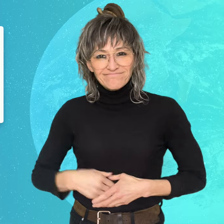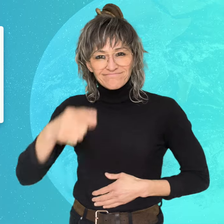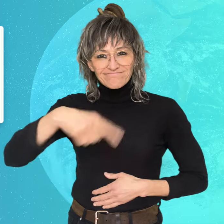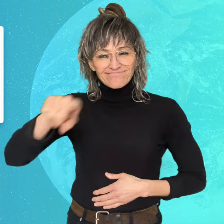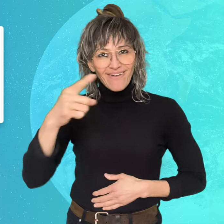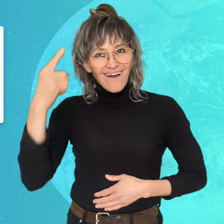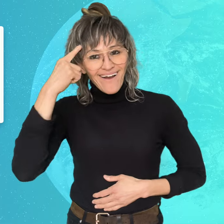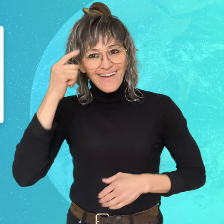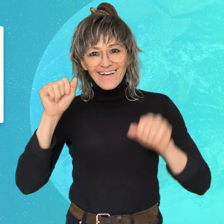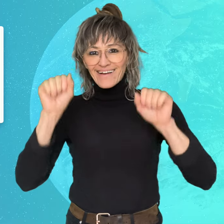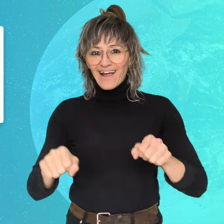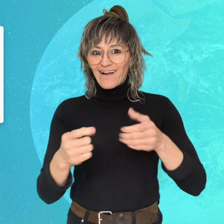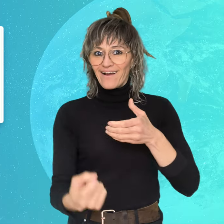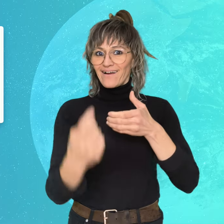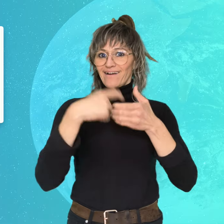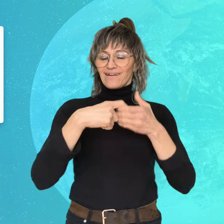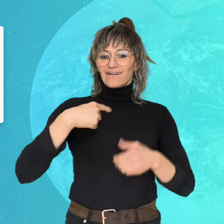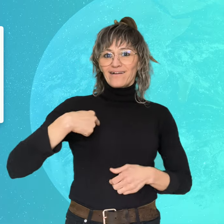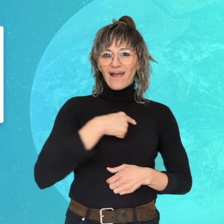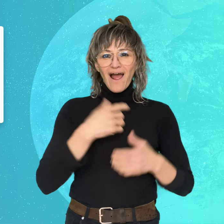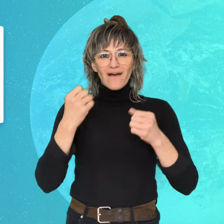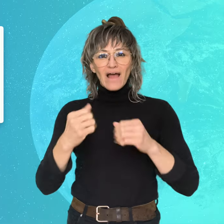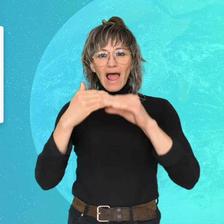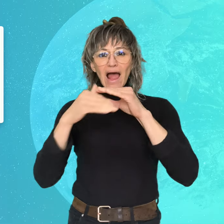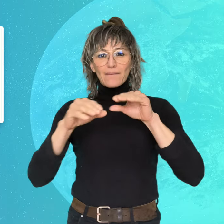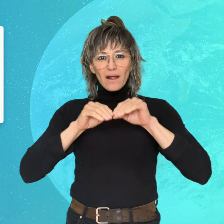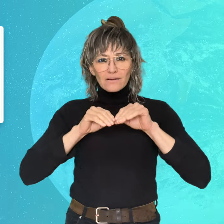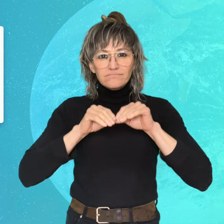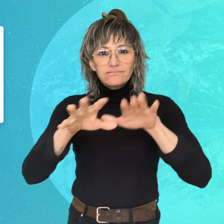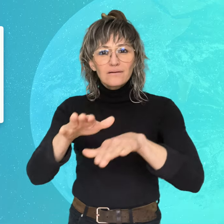Be sure to subscribe to our email newsletter